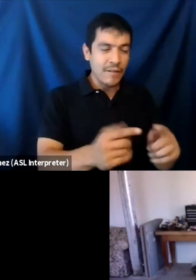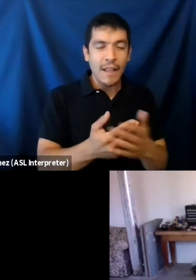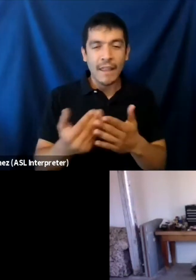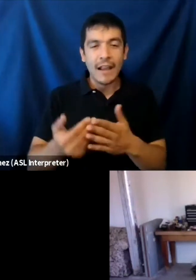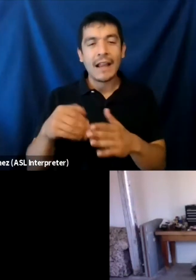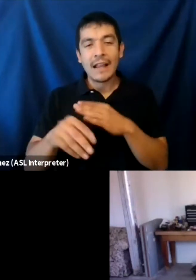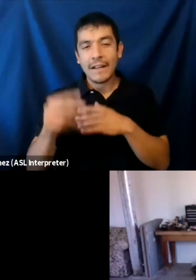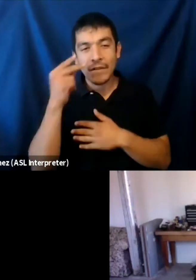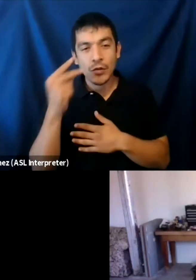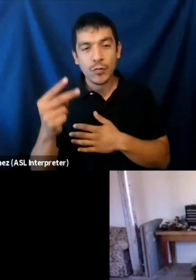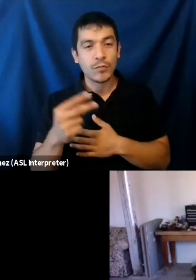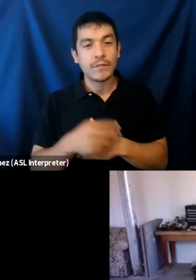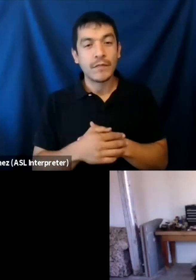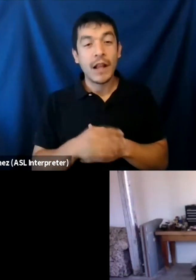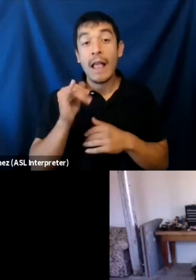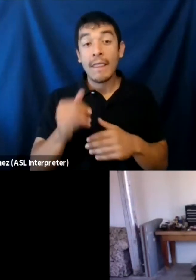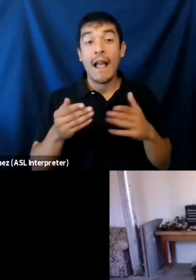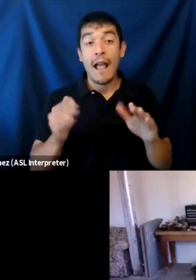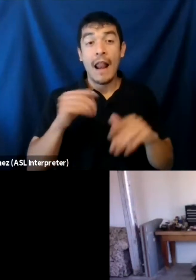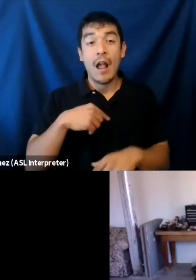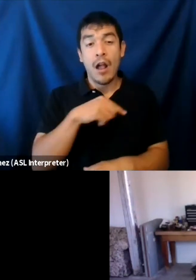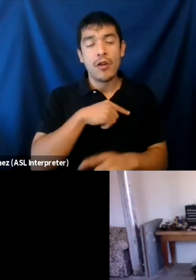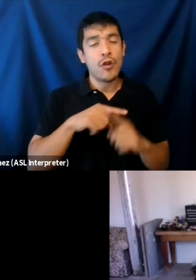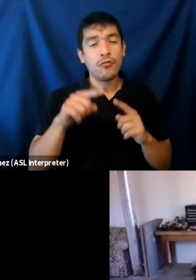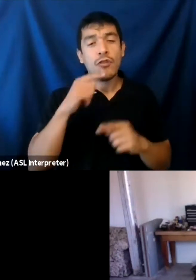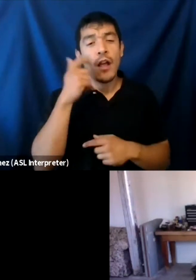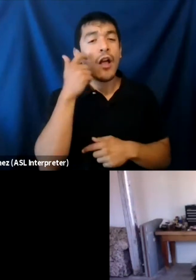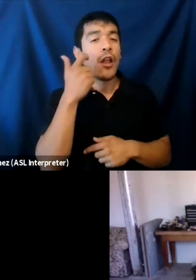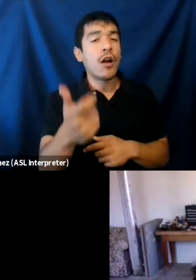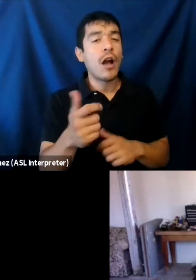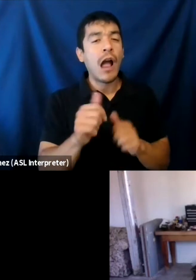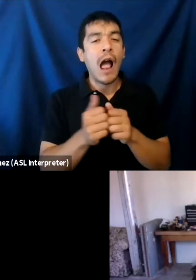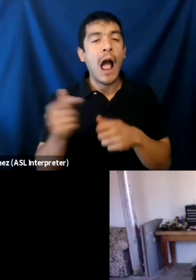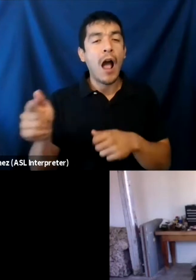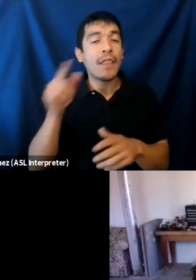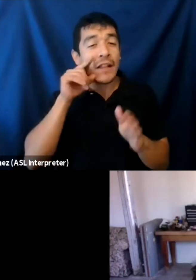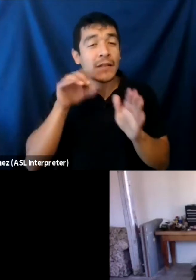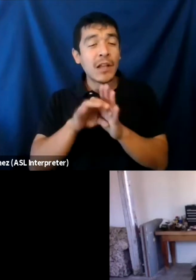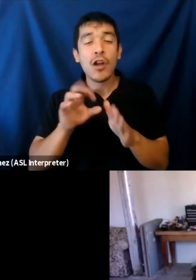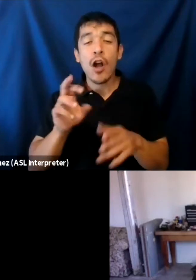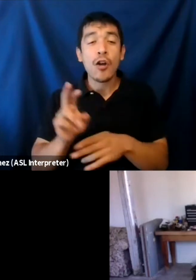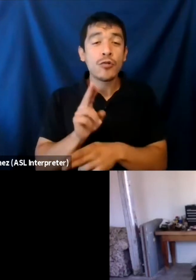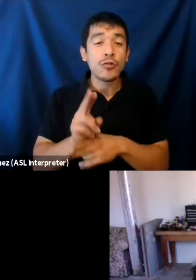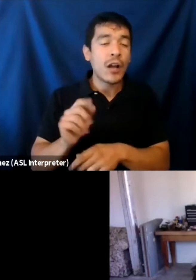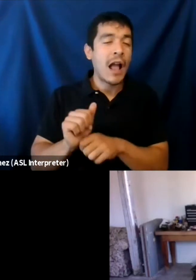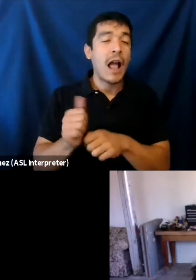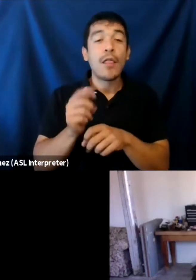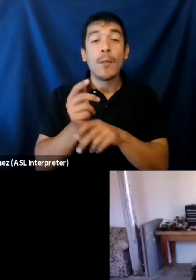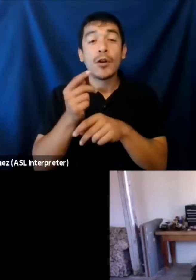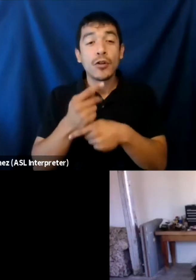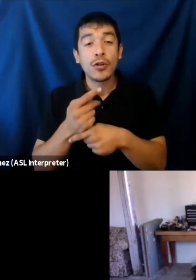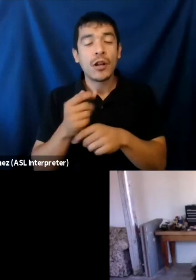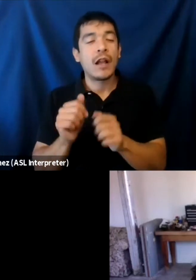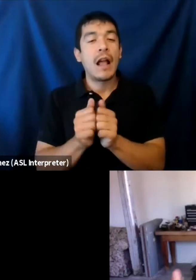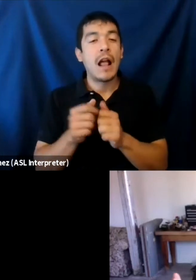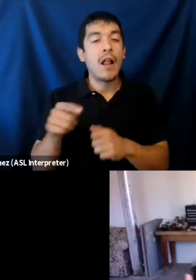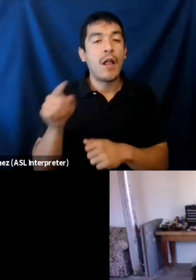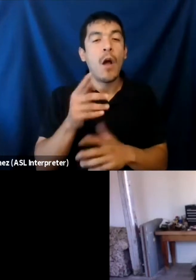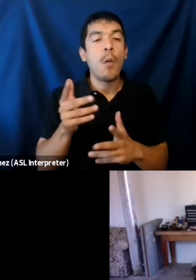And so, that allowed us to really look at, how these images are circulated, how they're produced and how they're, what they aren't showing.